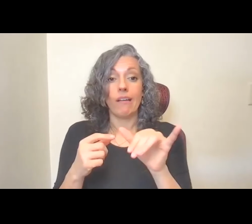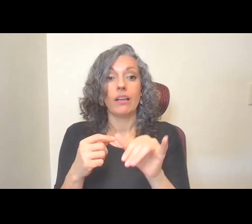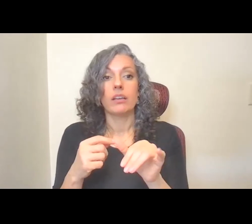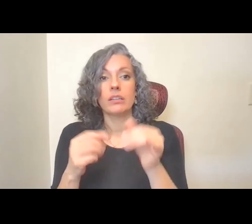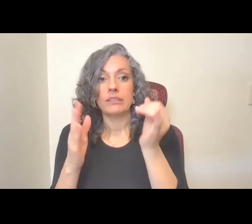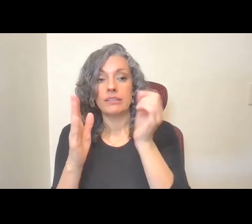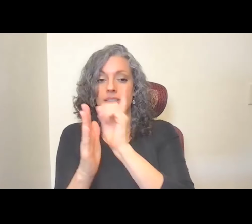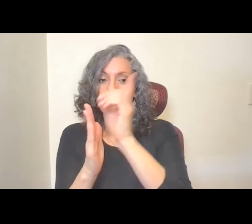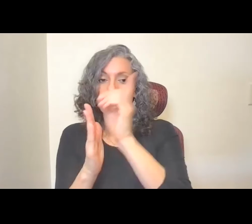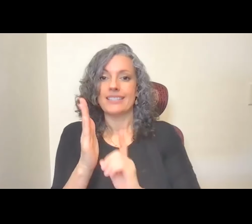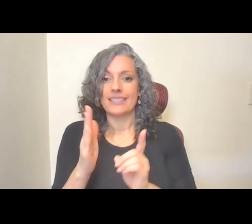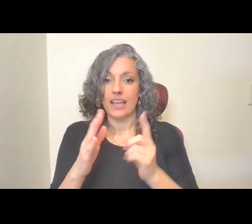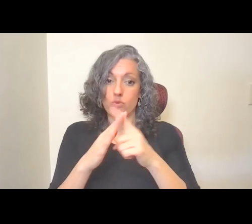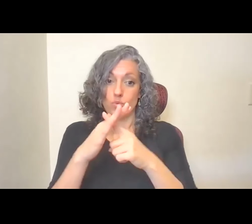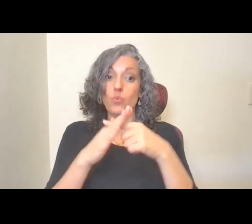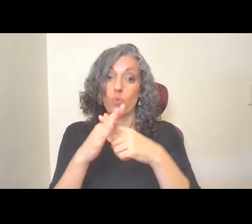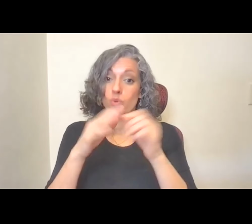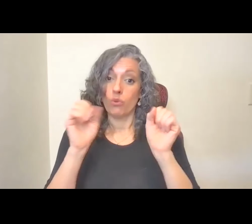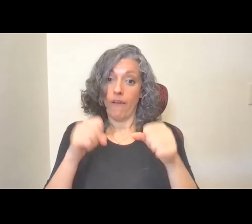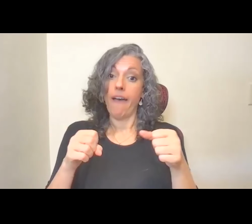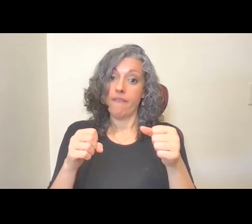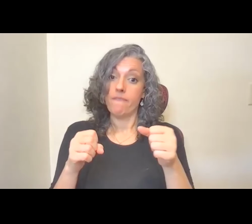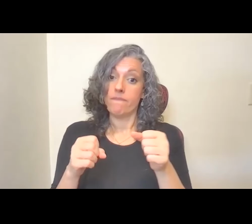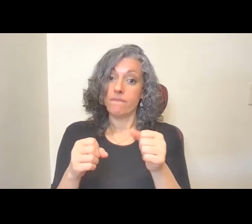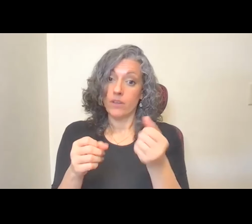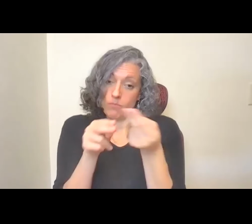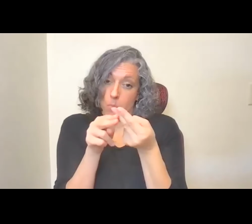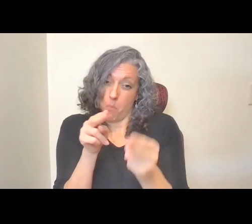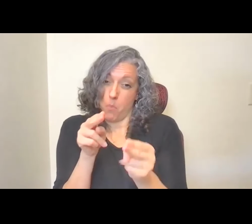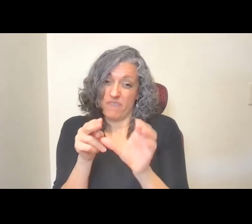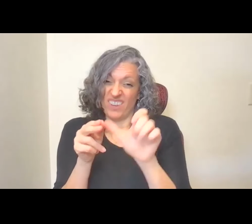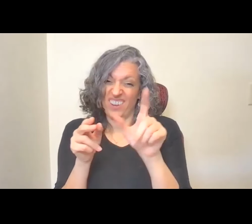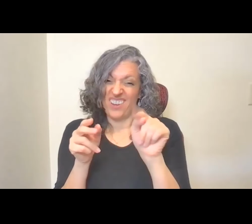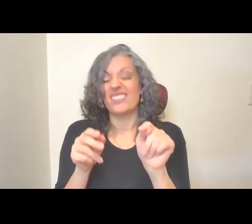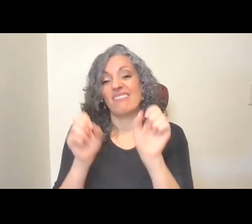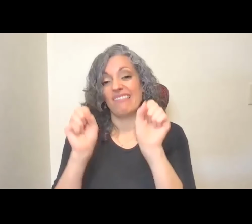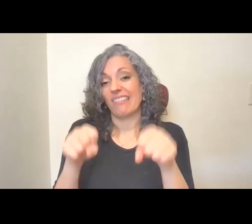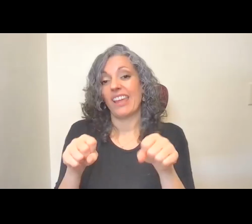you have a lot of keyboard shortcuts. Those kind of things can also be documented here as well.